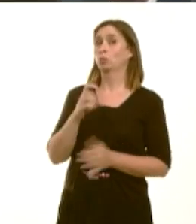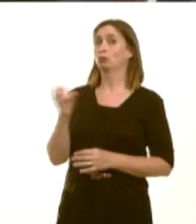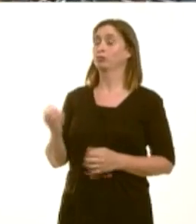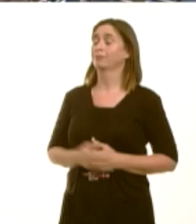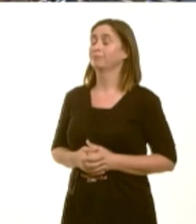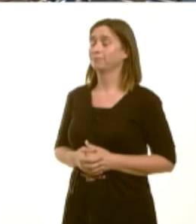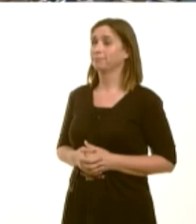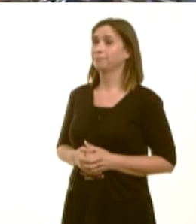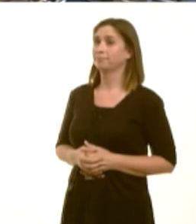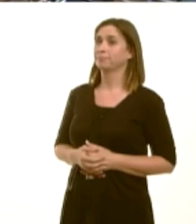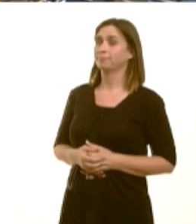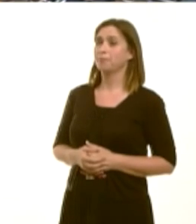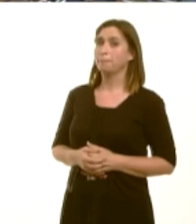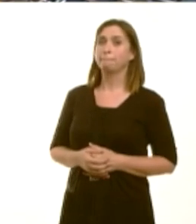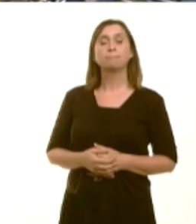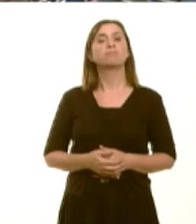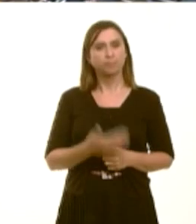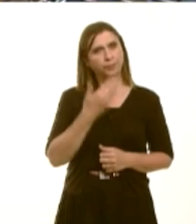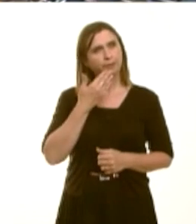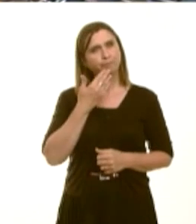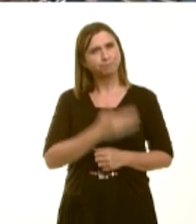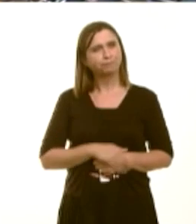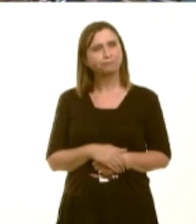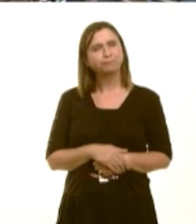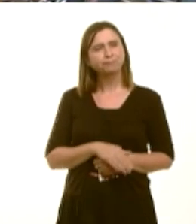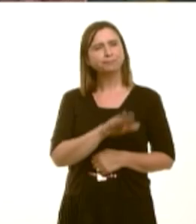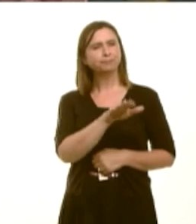doriadau mewn arian cyhoeddus, mae unrhyw gam sydd yn galluogi busnesau preifat i fuddsoddi